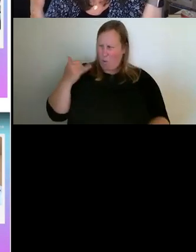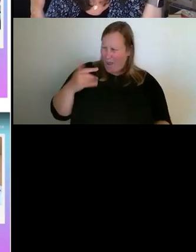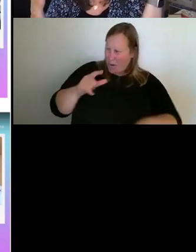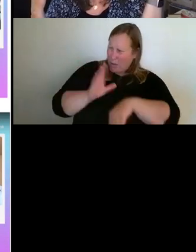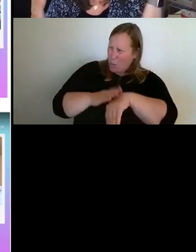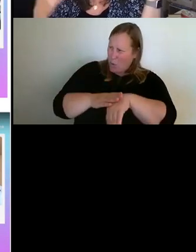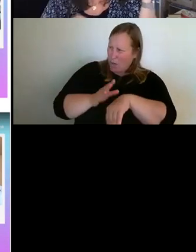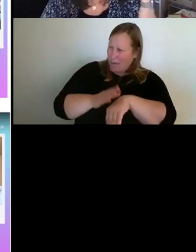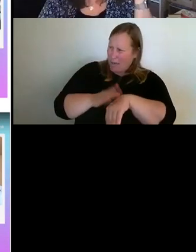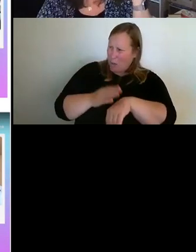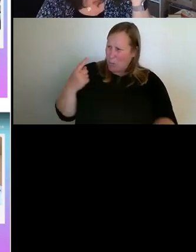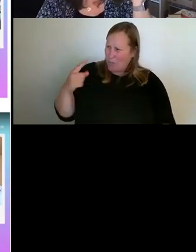of this?